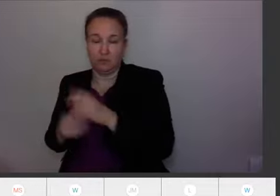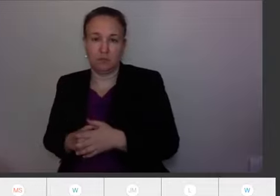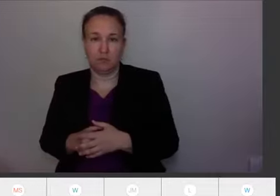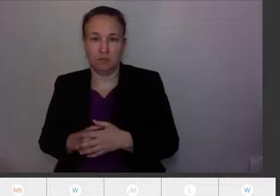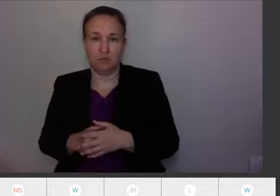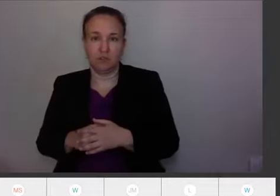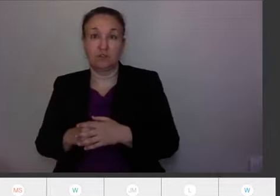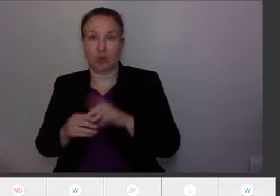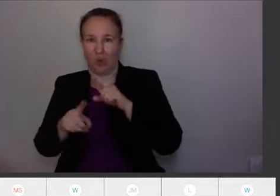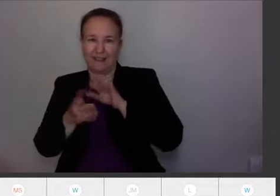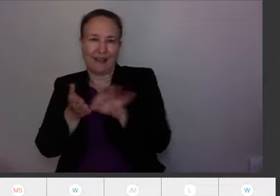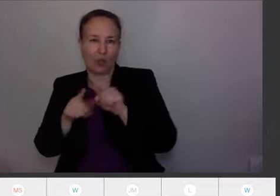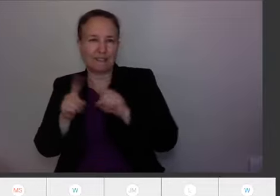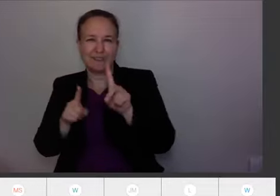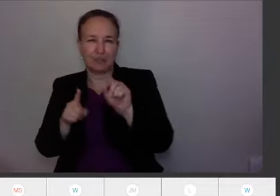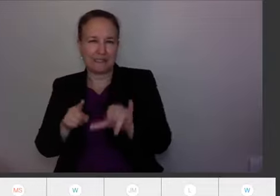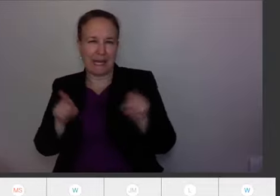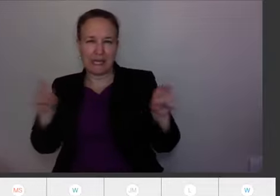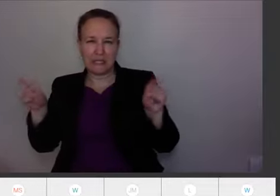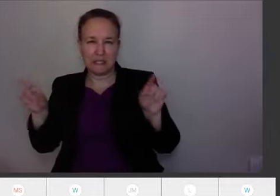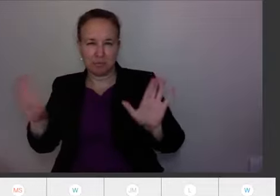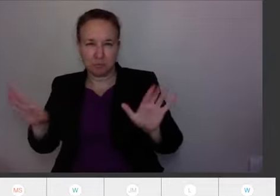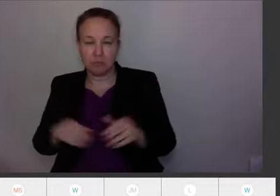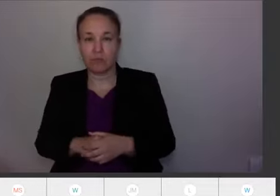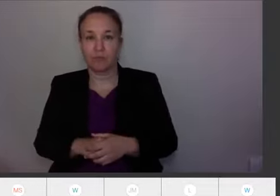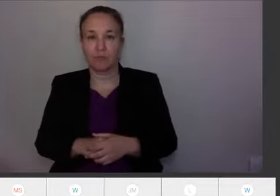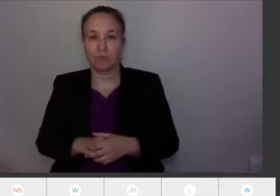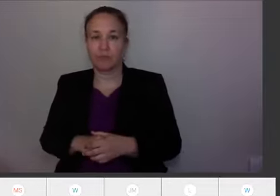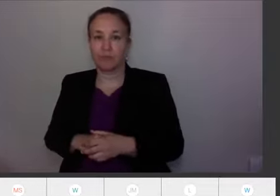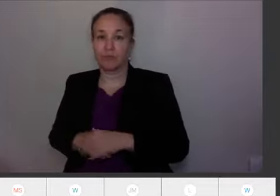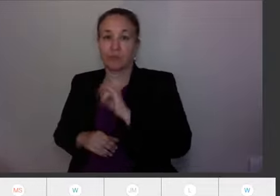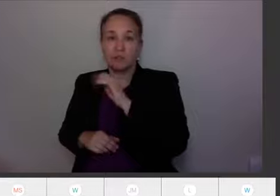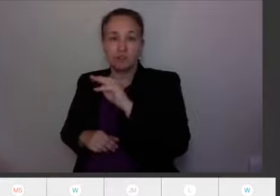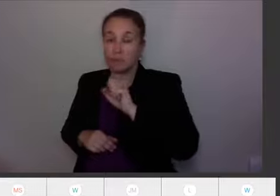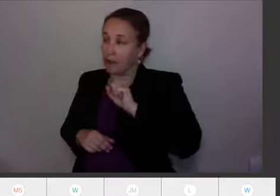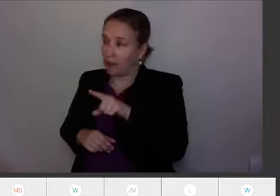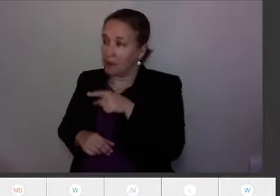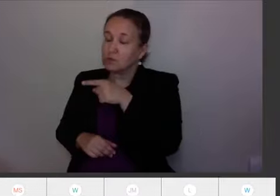[Reporter] uh and uh is the county where or where would you like the county